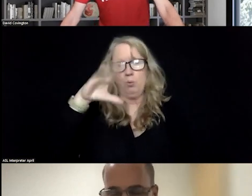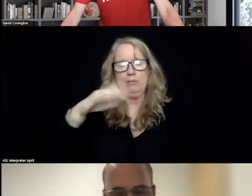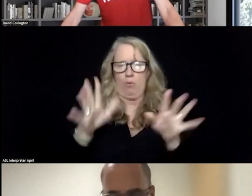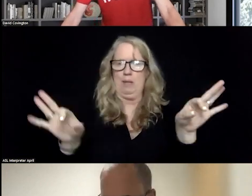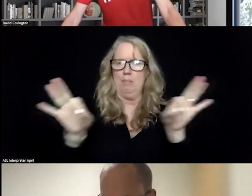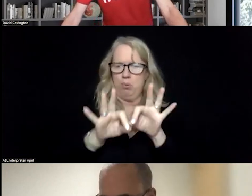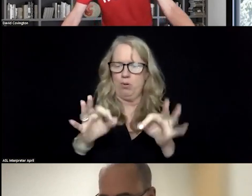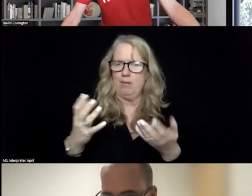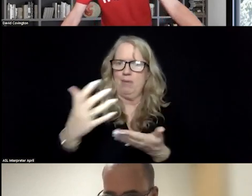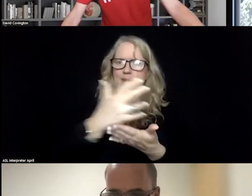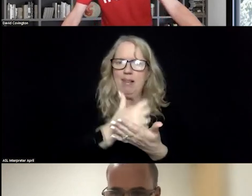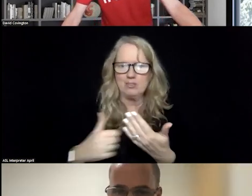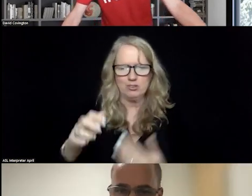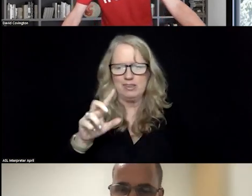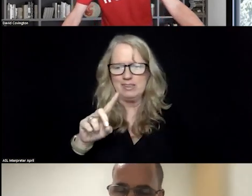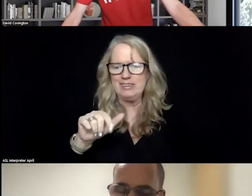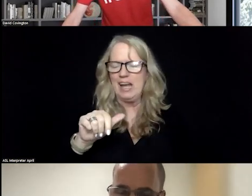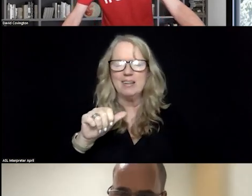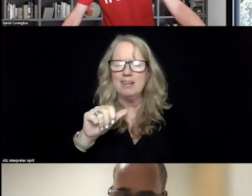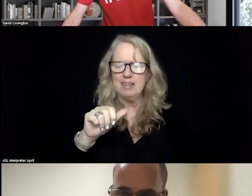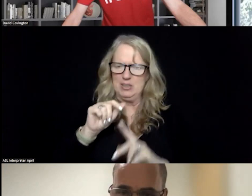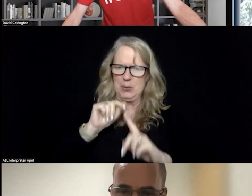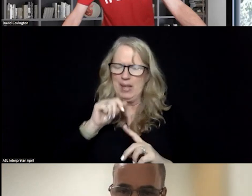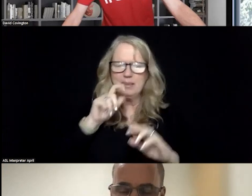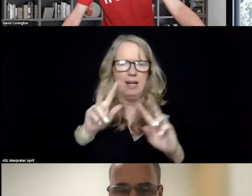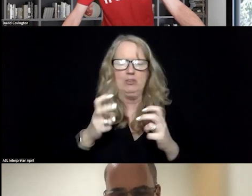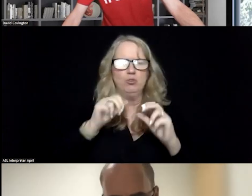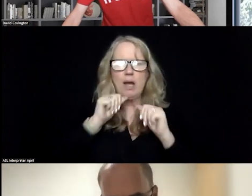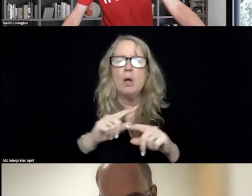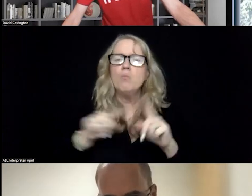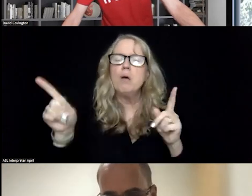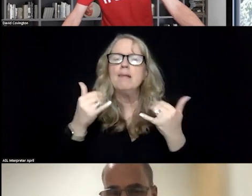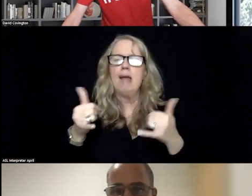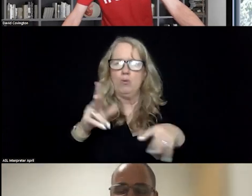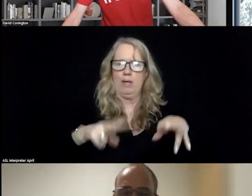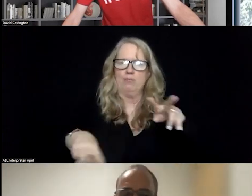COLLECTION. THAT IS NOT THE ISSUE. WE NEED TO MONITOR. WE SEE